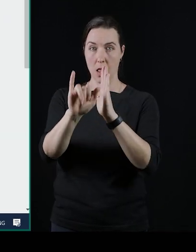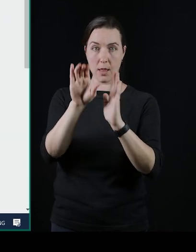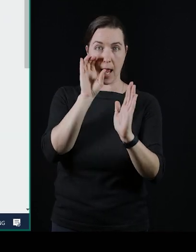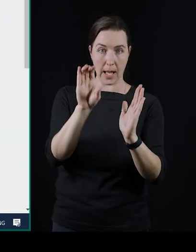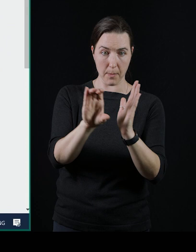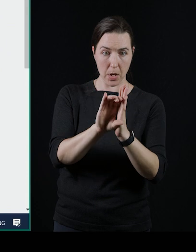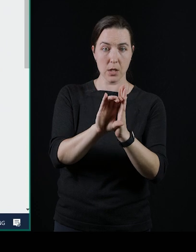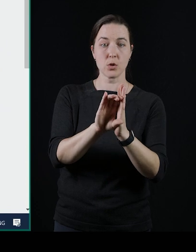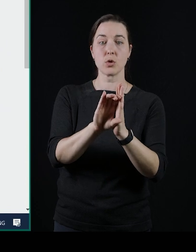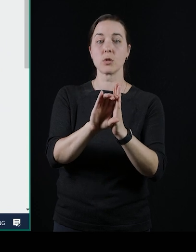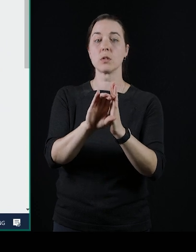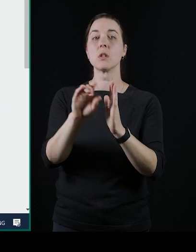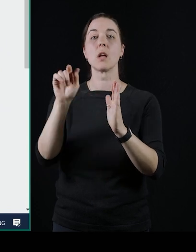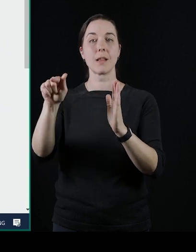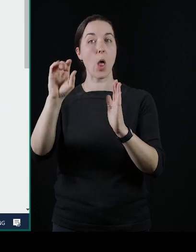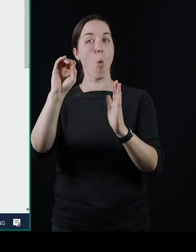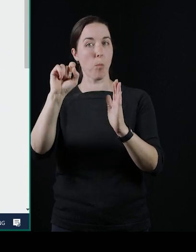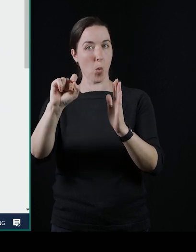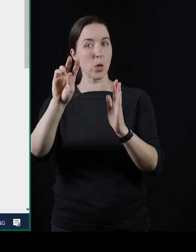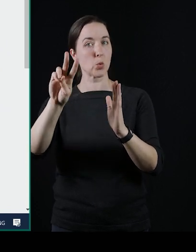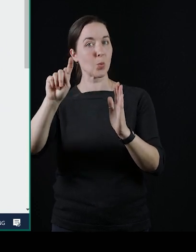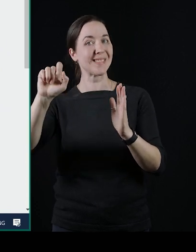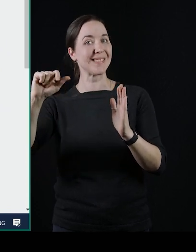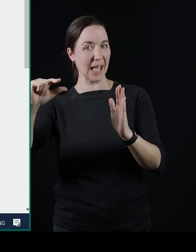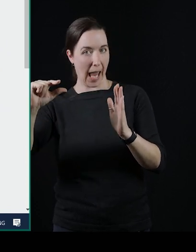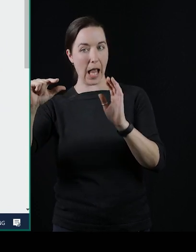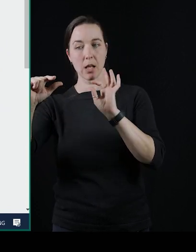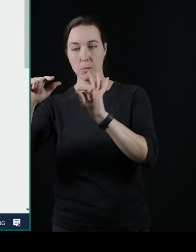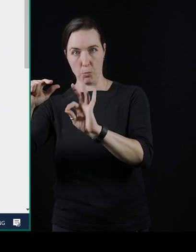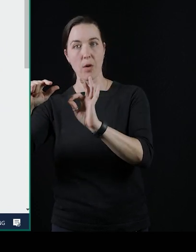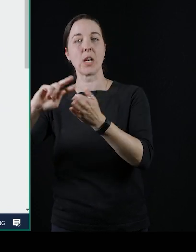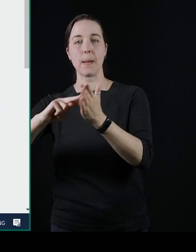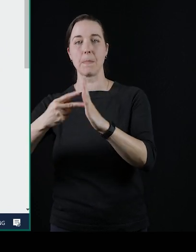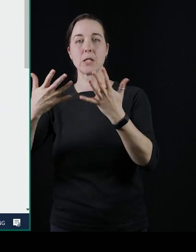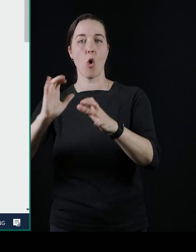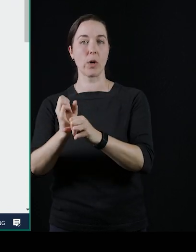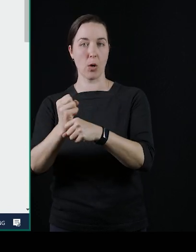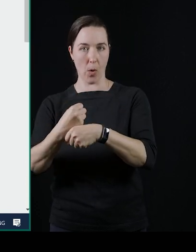what we see, 0.2 track exists, which was just created.